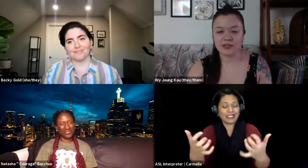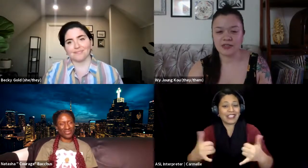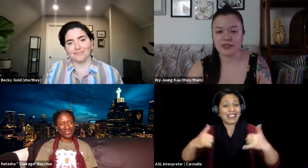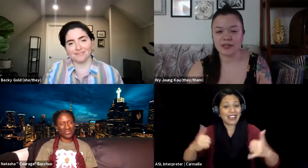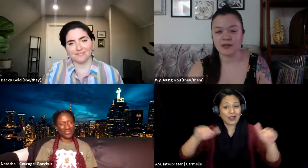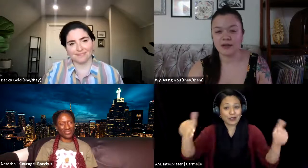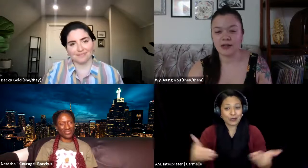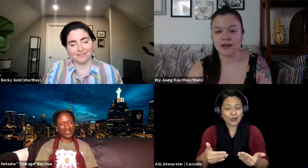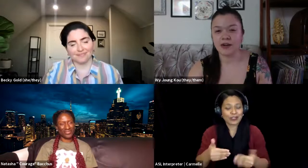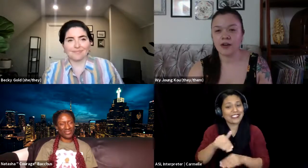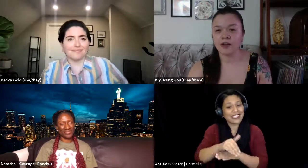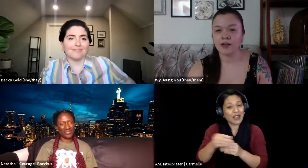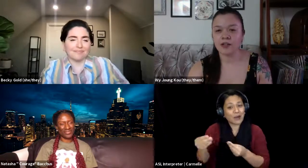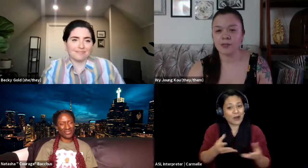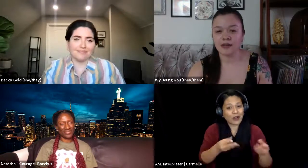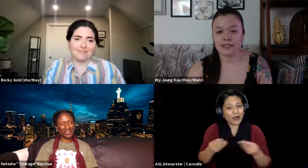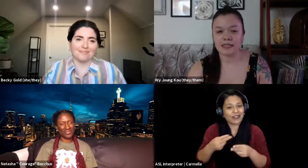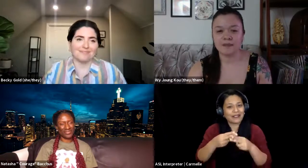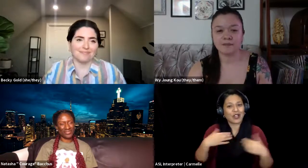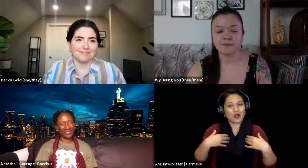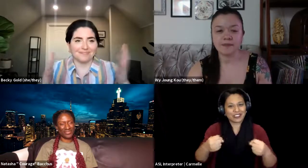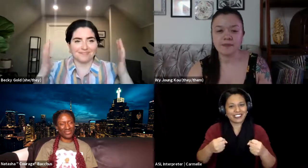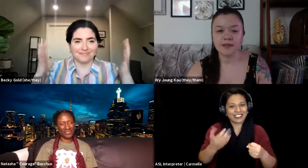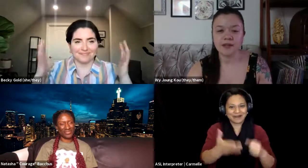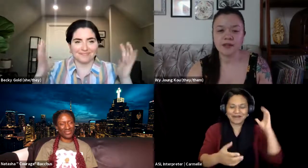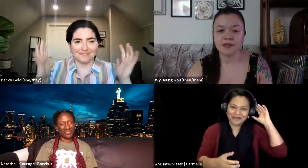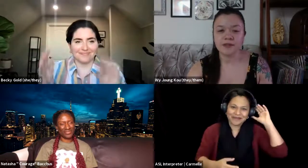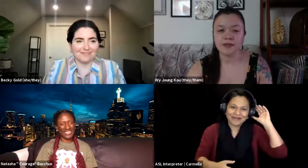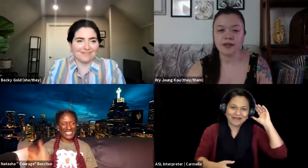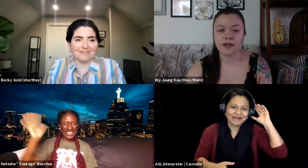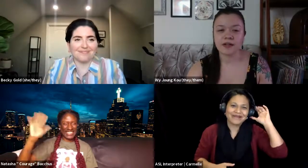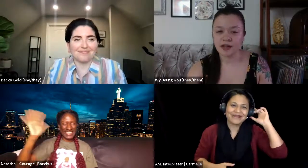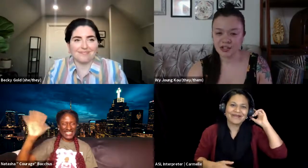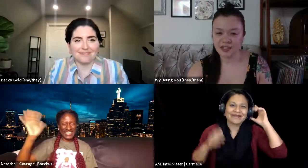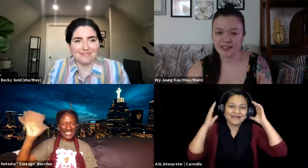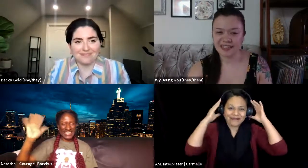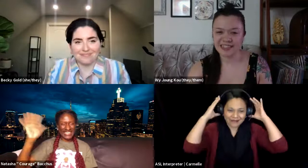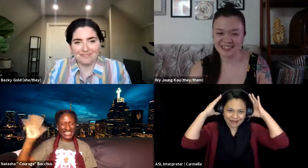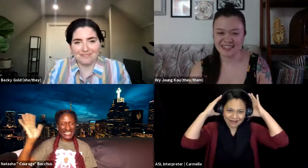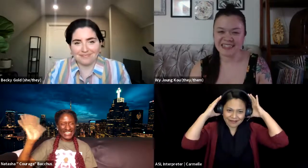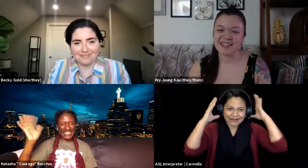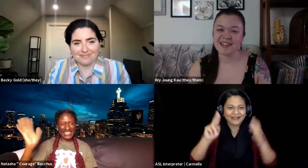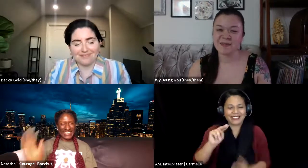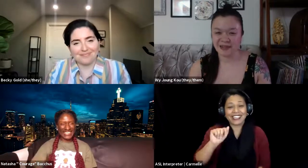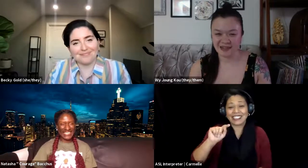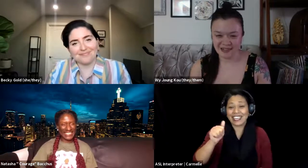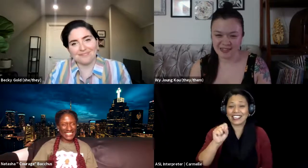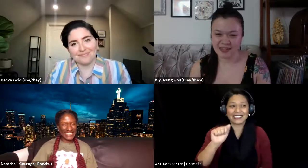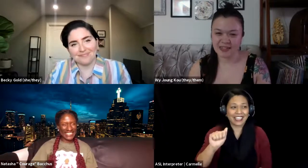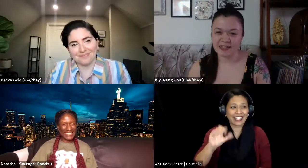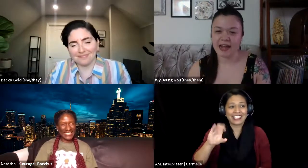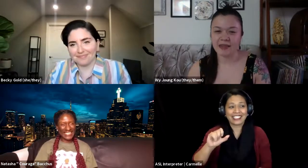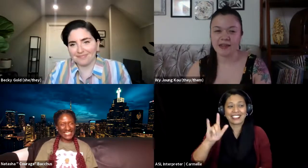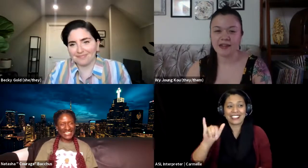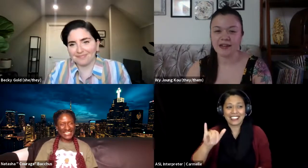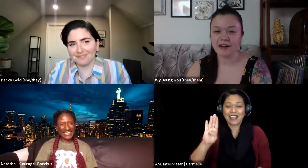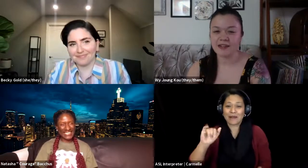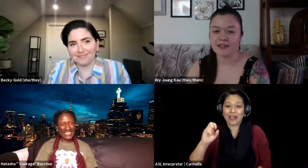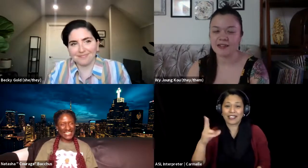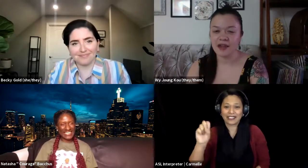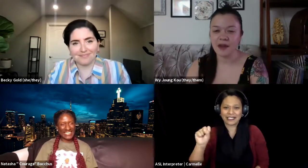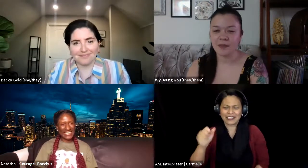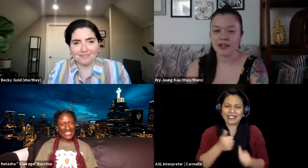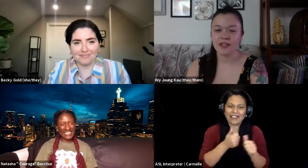tonight's moderator, Courage Bacchus. so Natasha Cecily Bacchus is an athlete and artist passionate